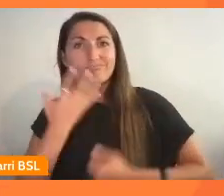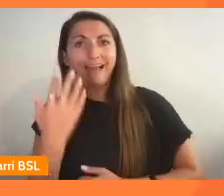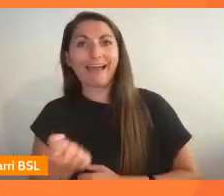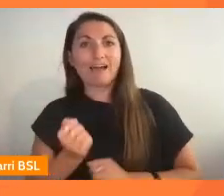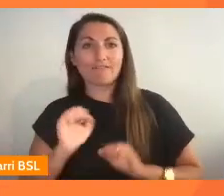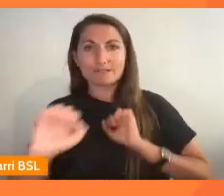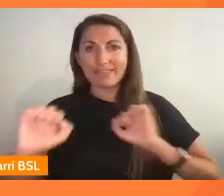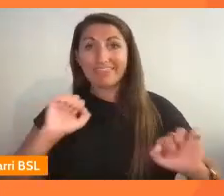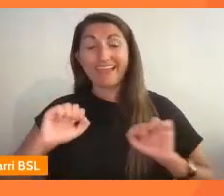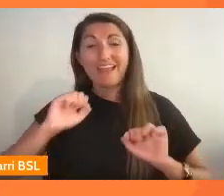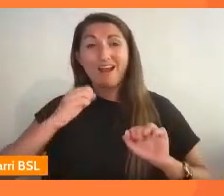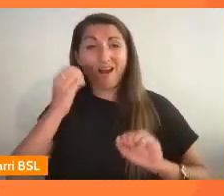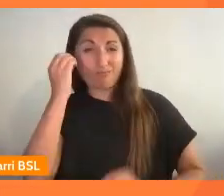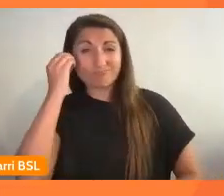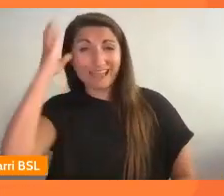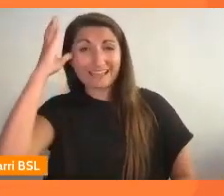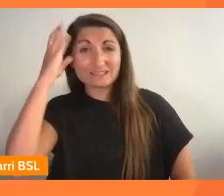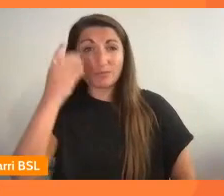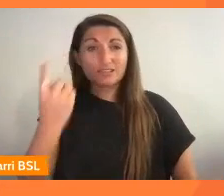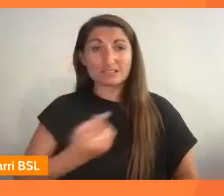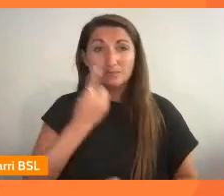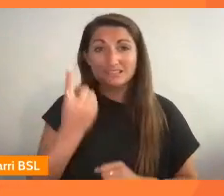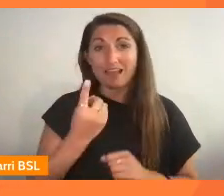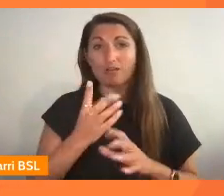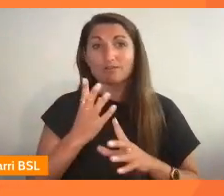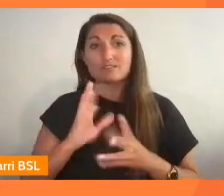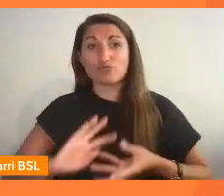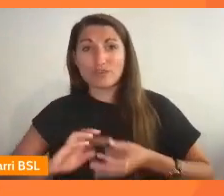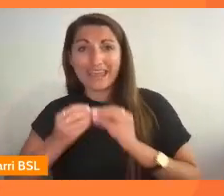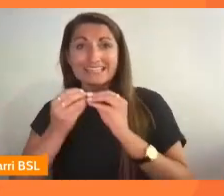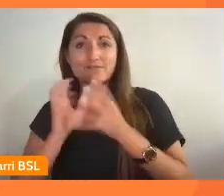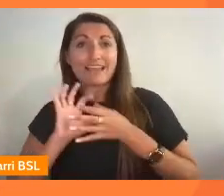operationally and creatively to feed back to us and let us understand